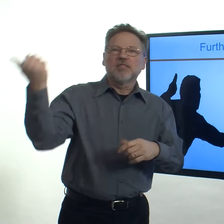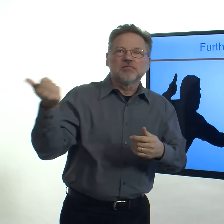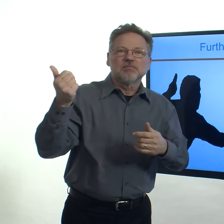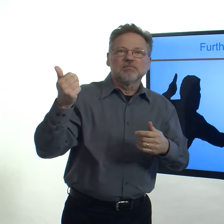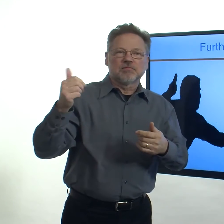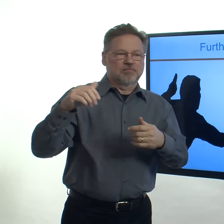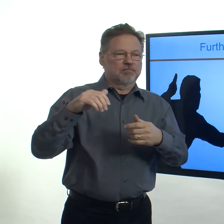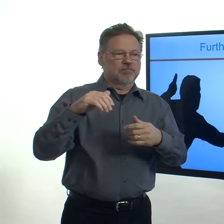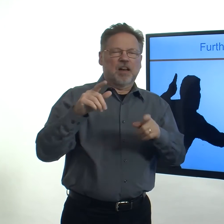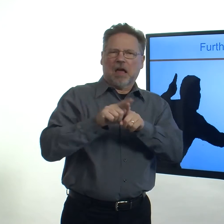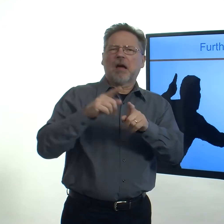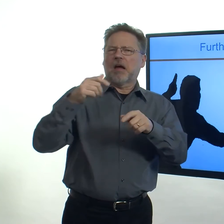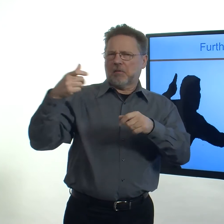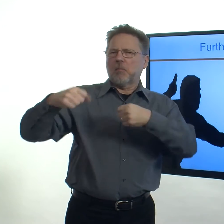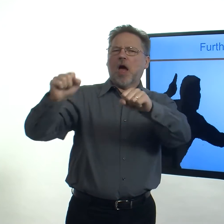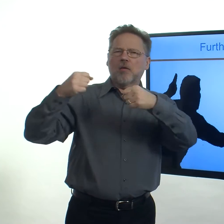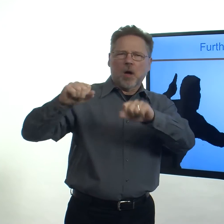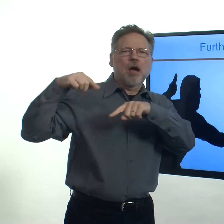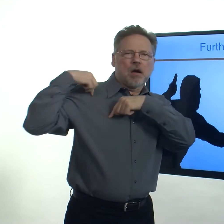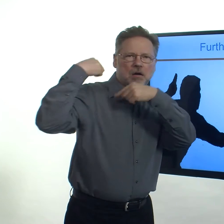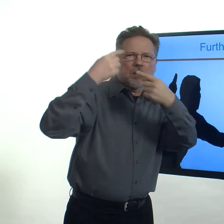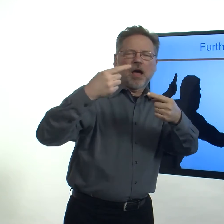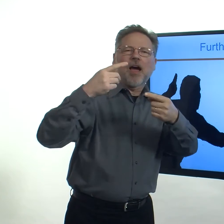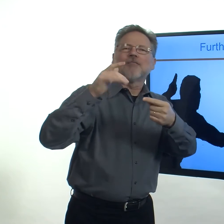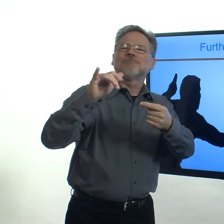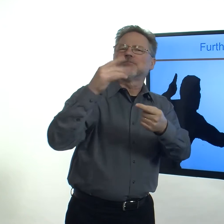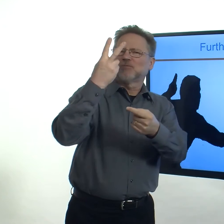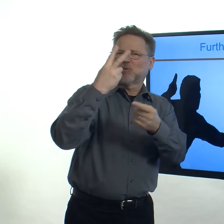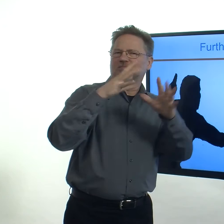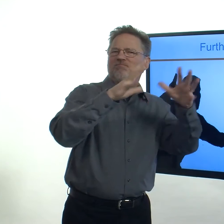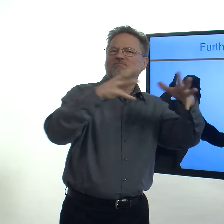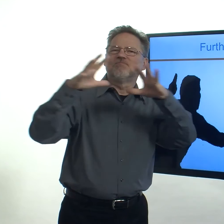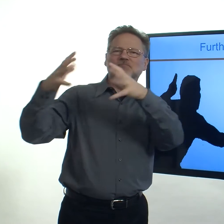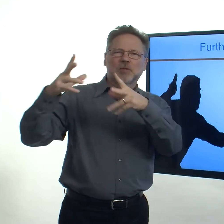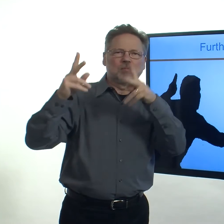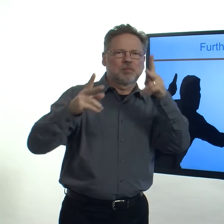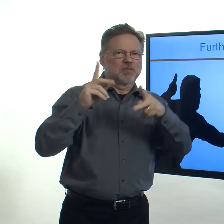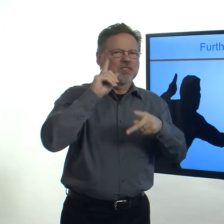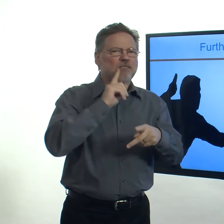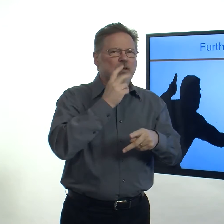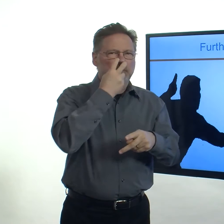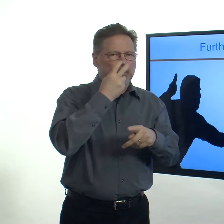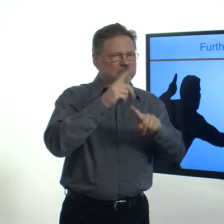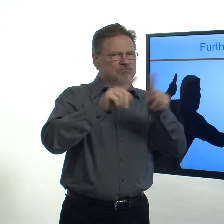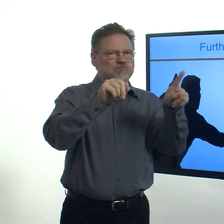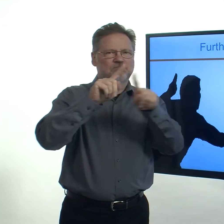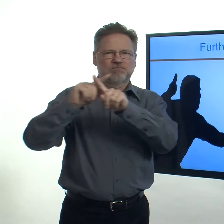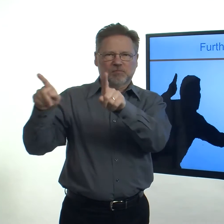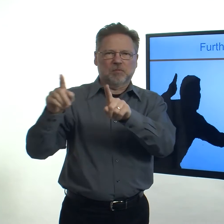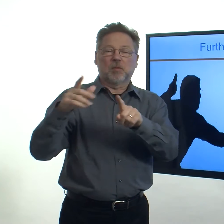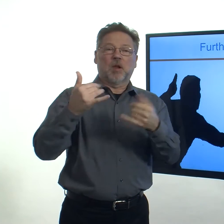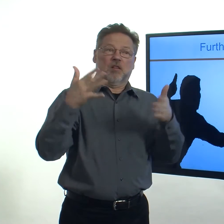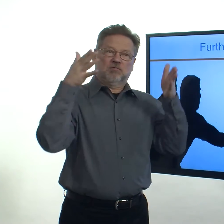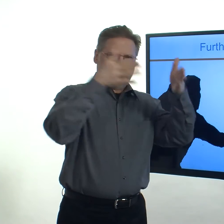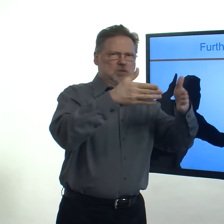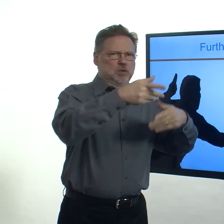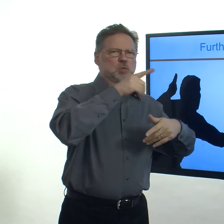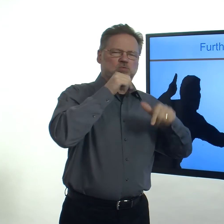They don’t look for something else, as has been tried before. There are two main types of people who are DeafBlind and they are quite different.